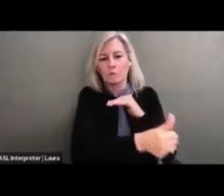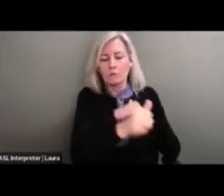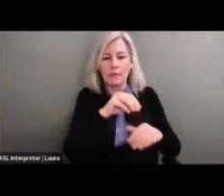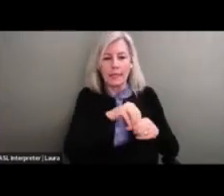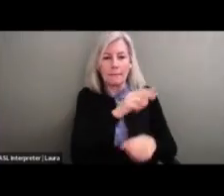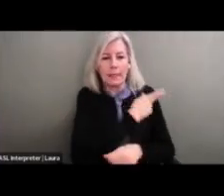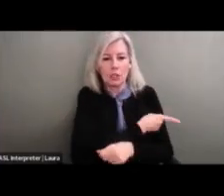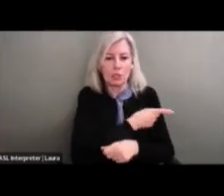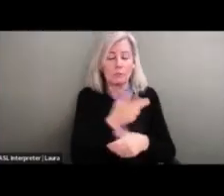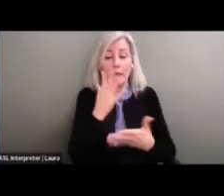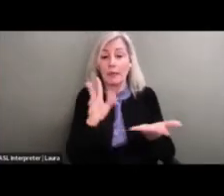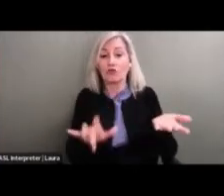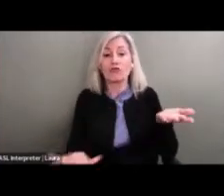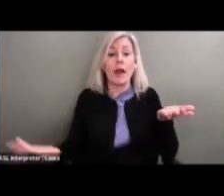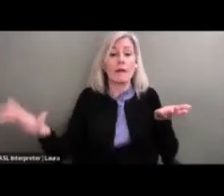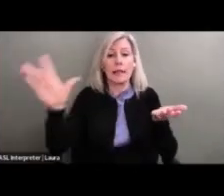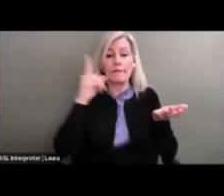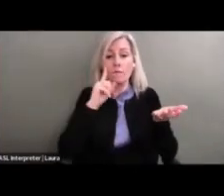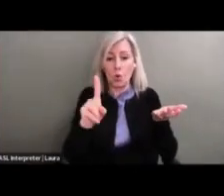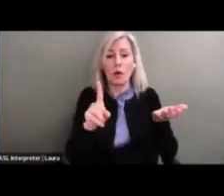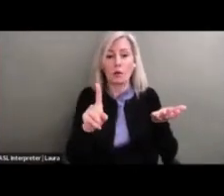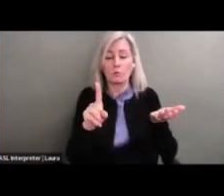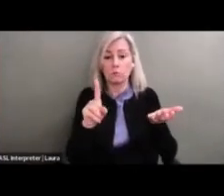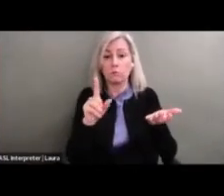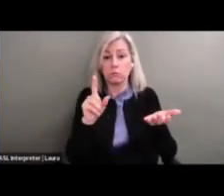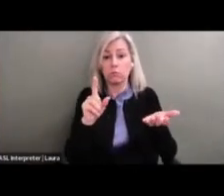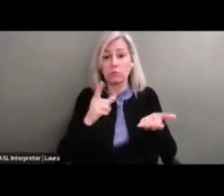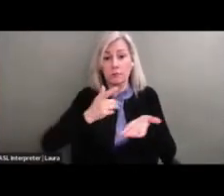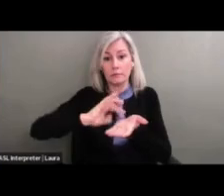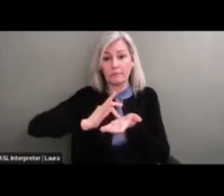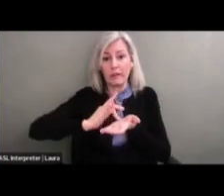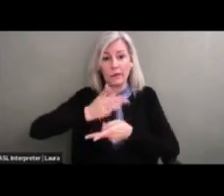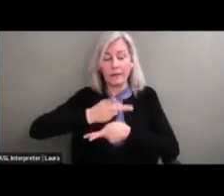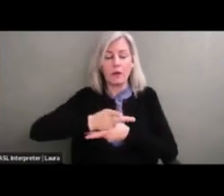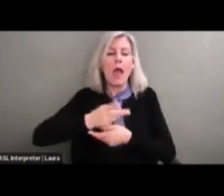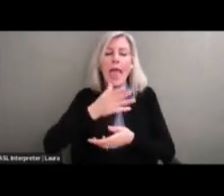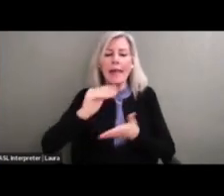There are more options for temporary exemptions for people that might be